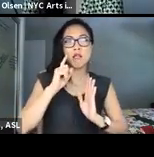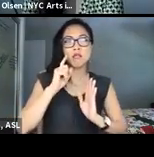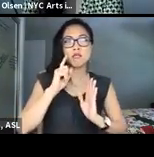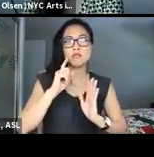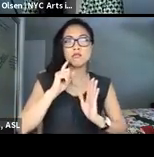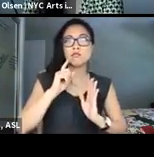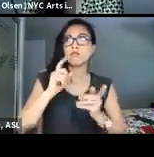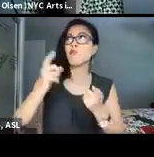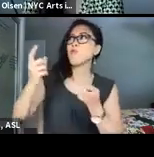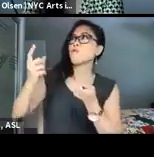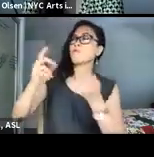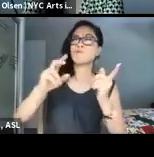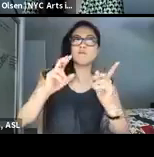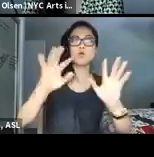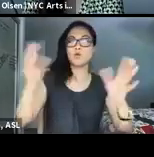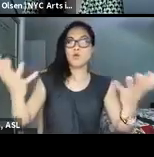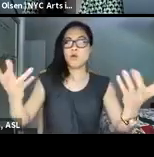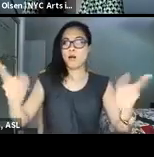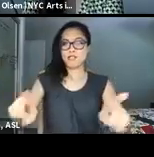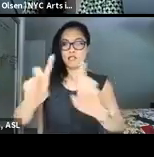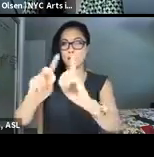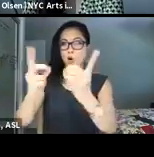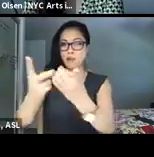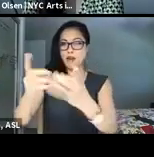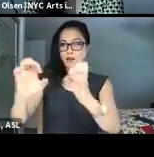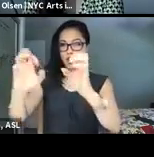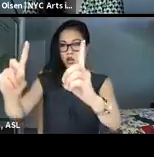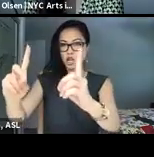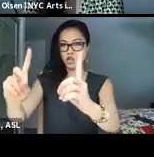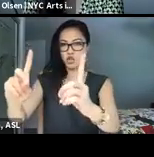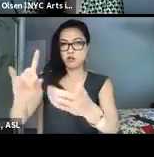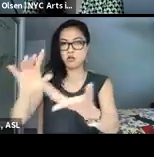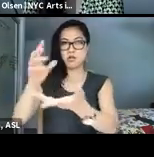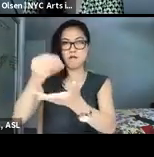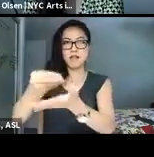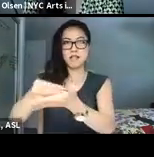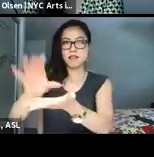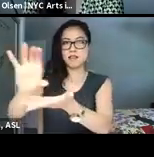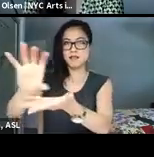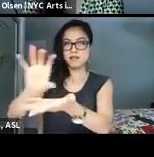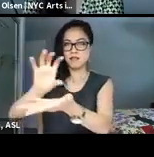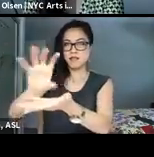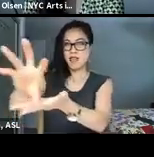that potentially -- they don't have, if they have three kids and two parents working from